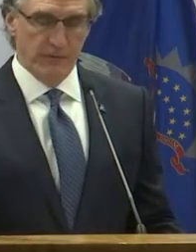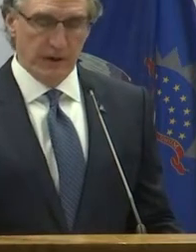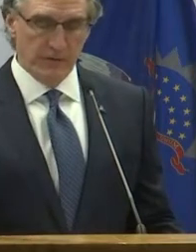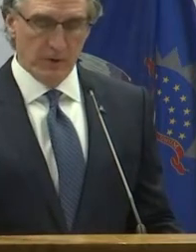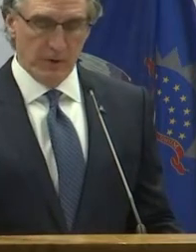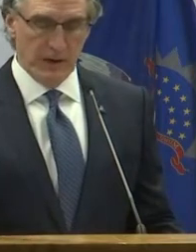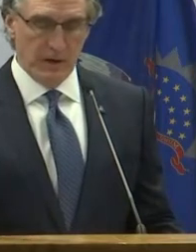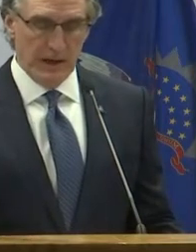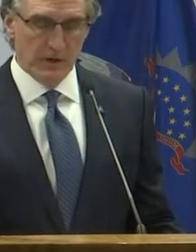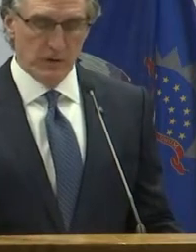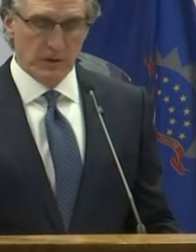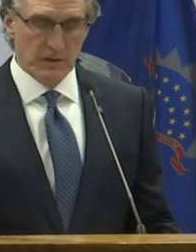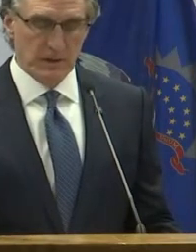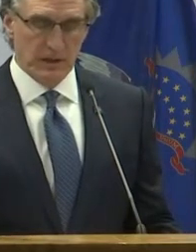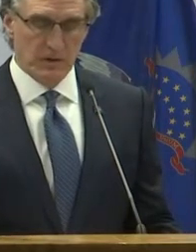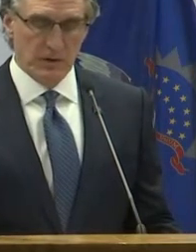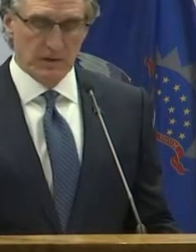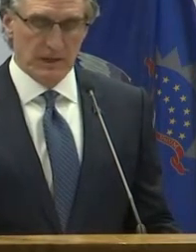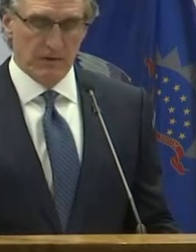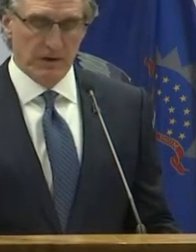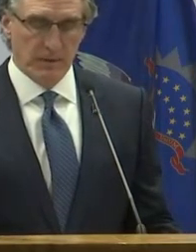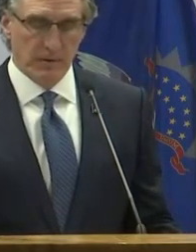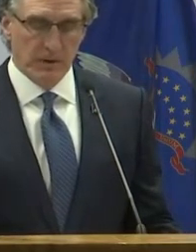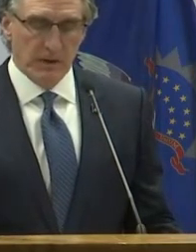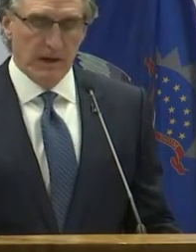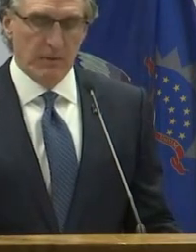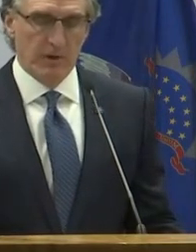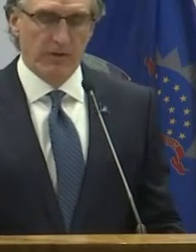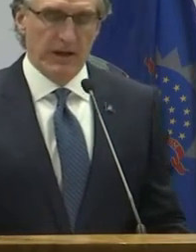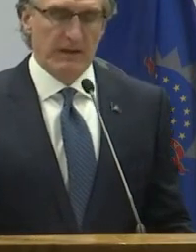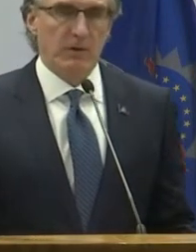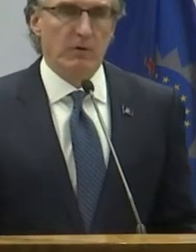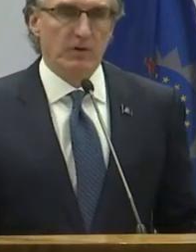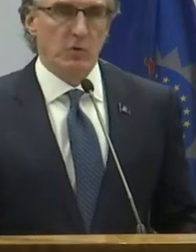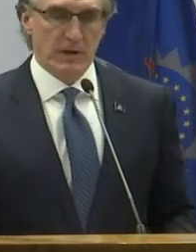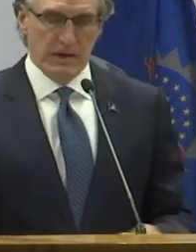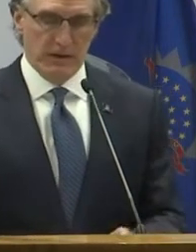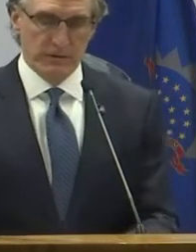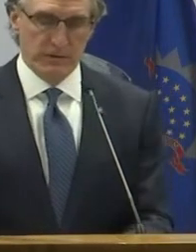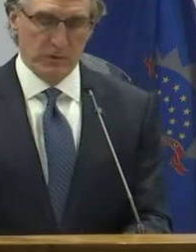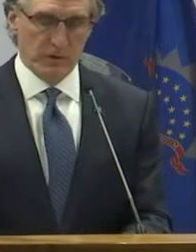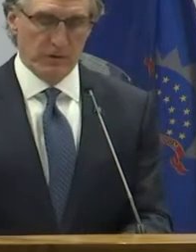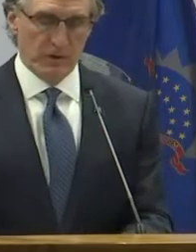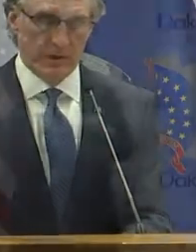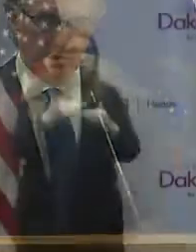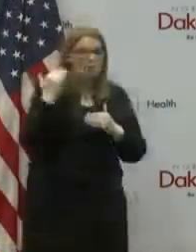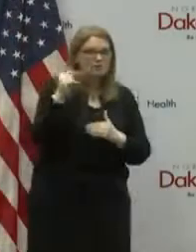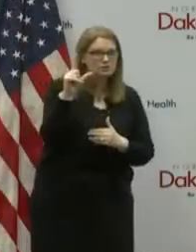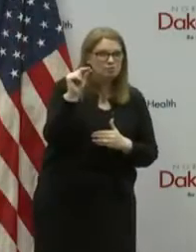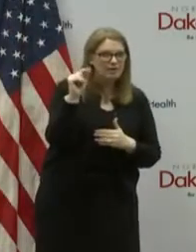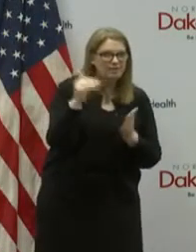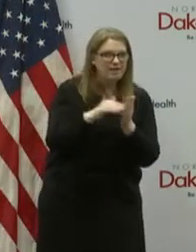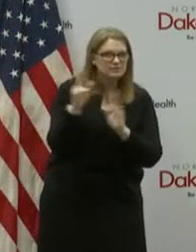VALUABLE TOOL TO HELP NORTH DAKOTANS WHEN THEY USE THEIR IPHONE OR NOW ANDROID. BECAUSE THE ANDROID IS NOW AVAILABLE.